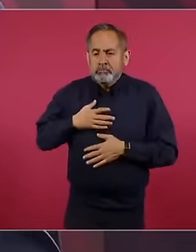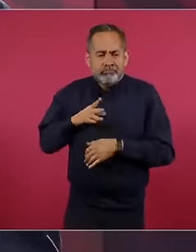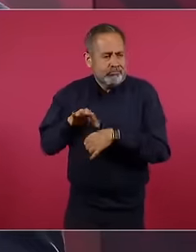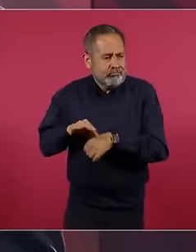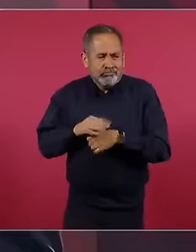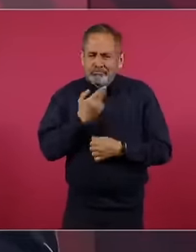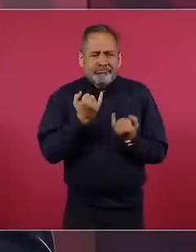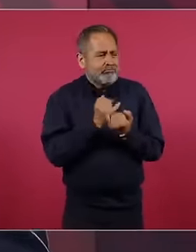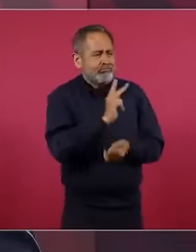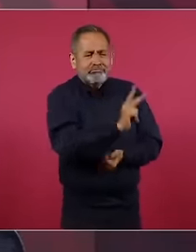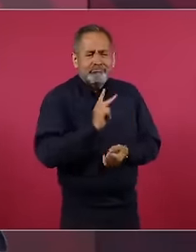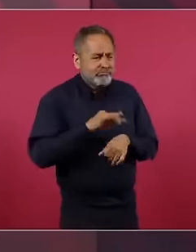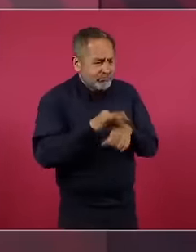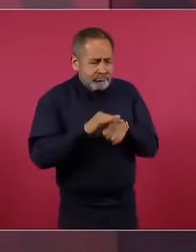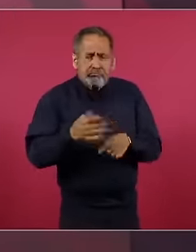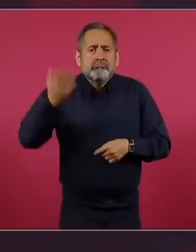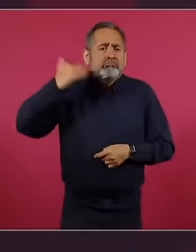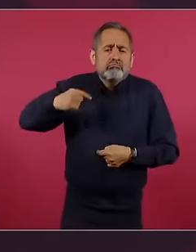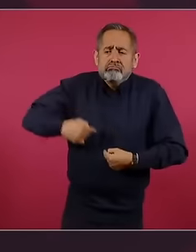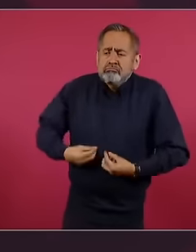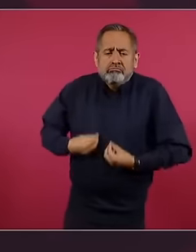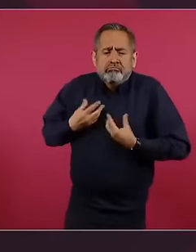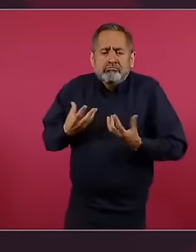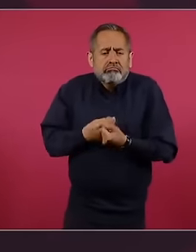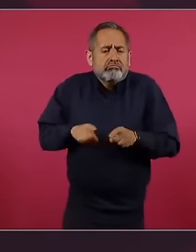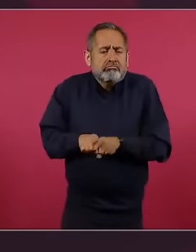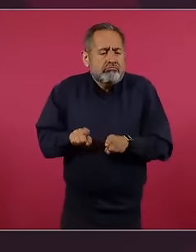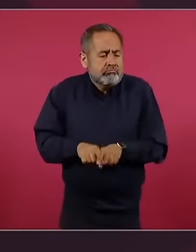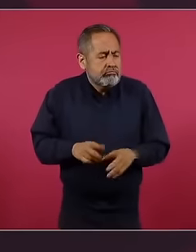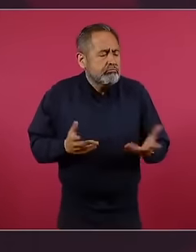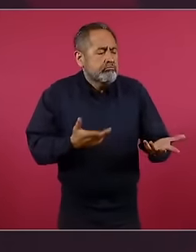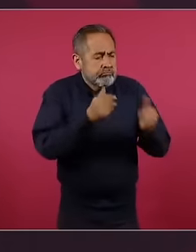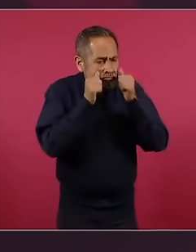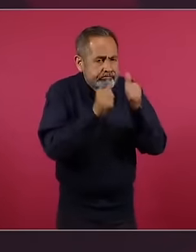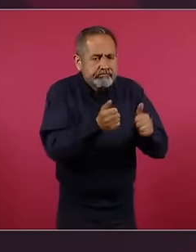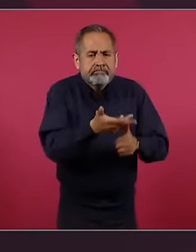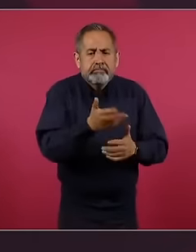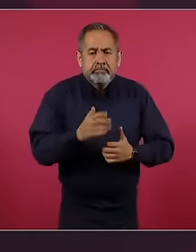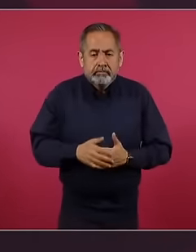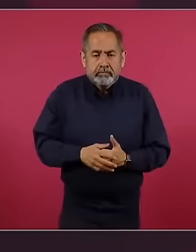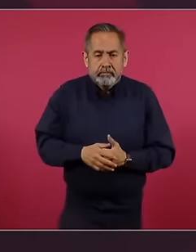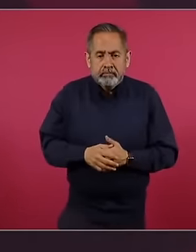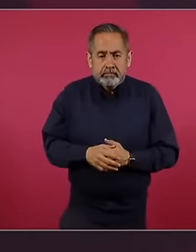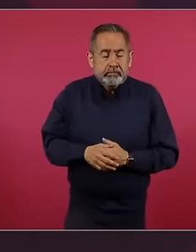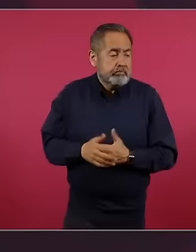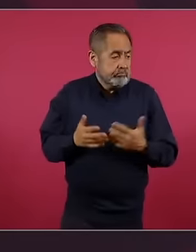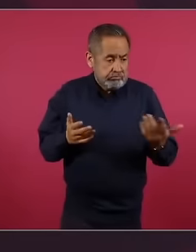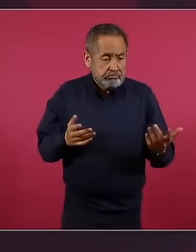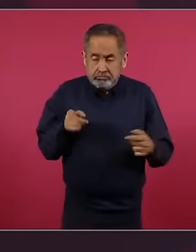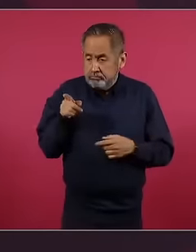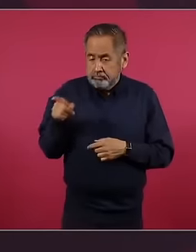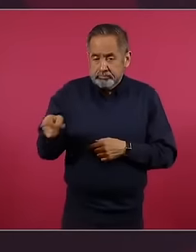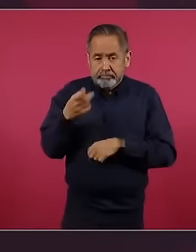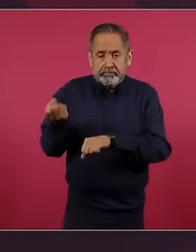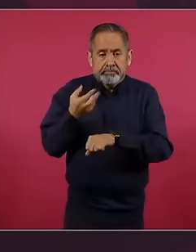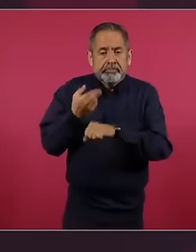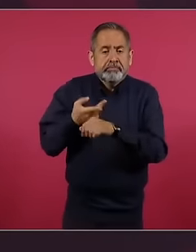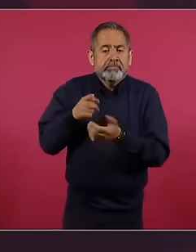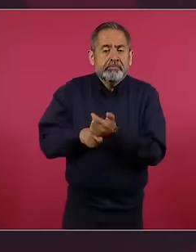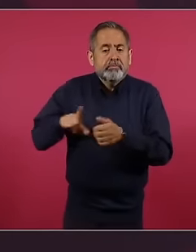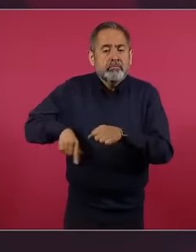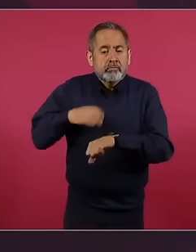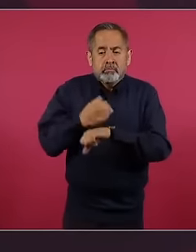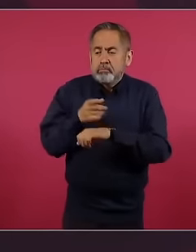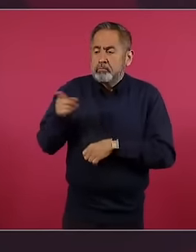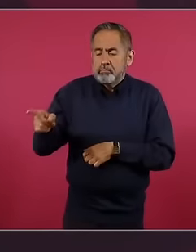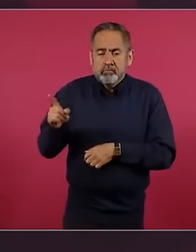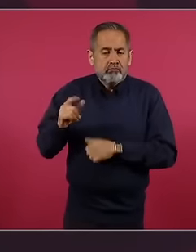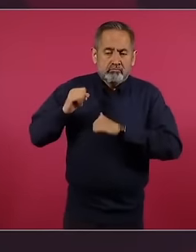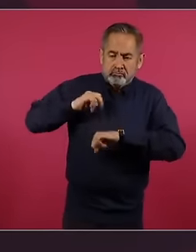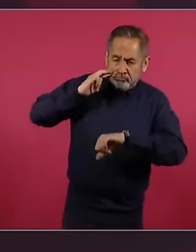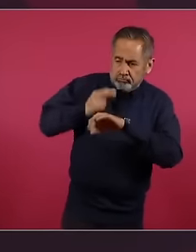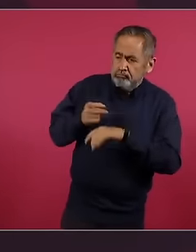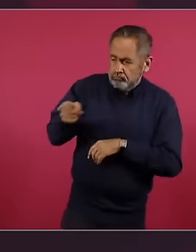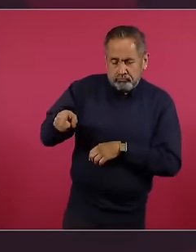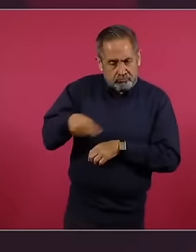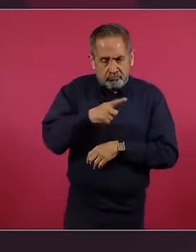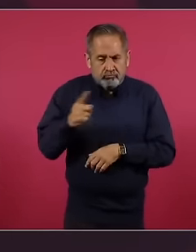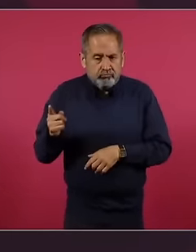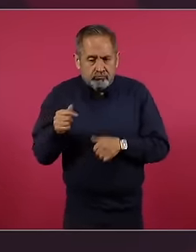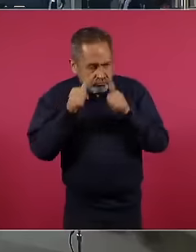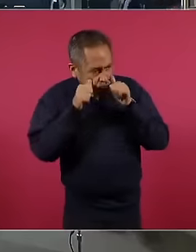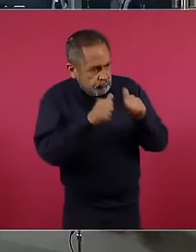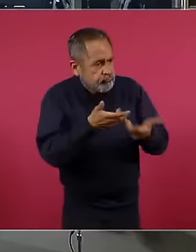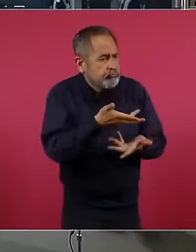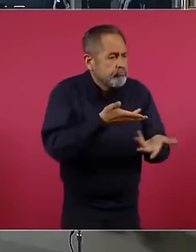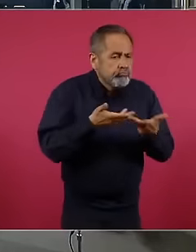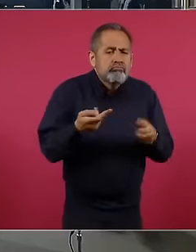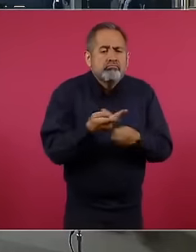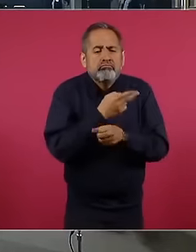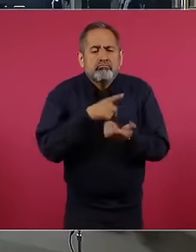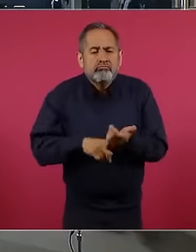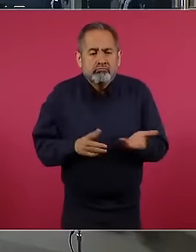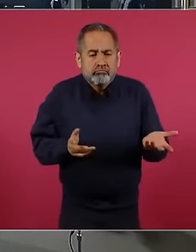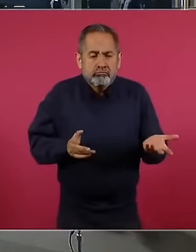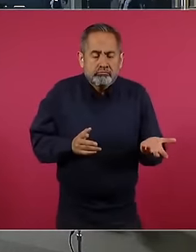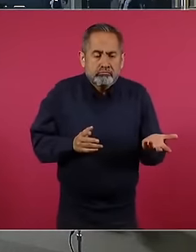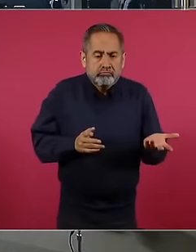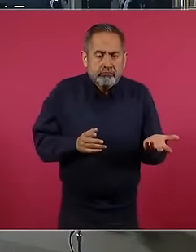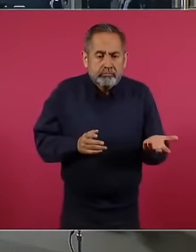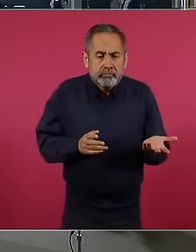them and this, the secretary of the interior is in charge of serving them And if they are